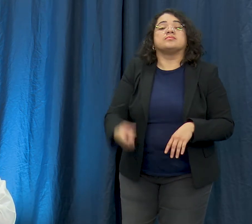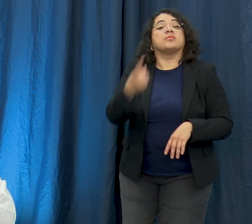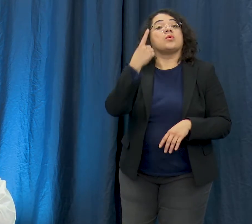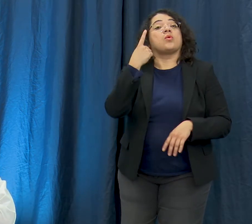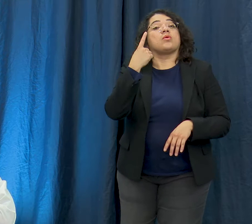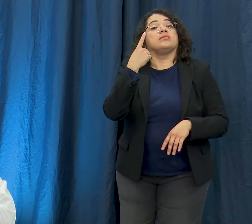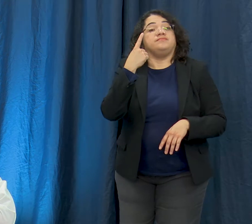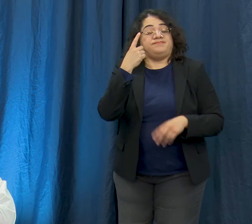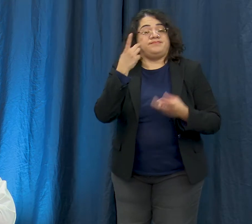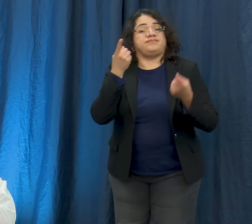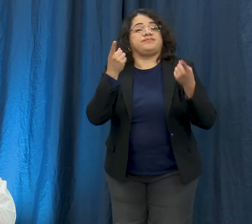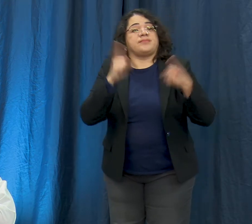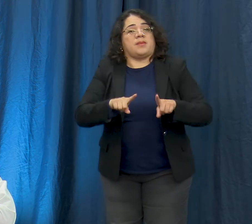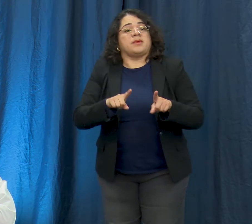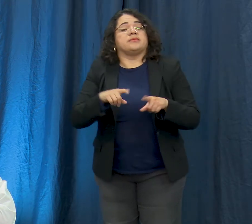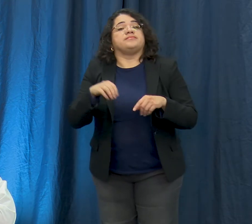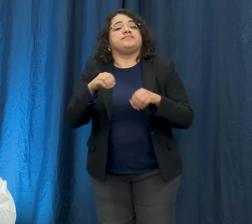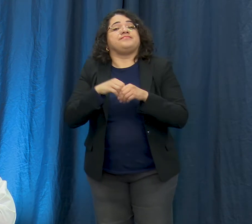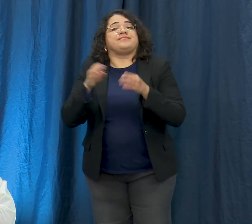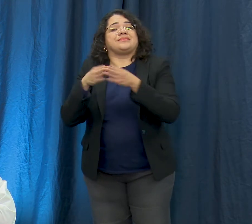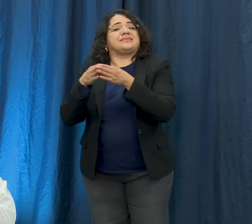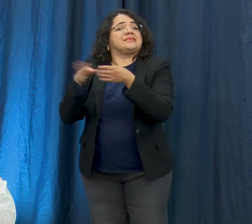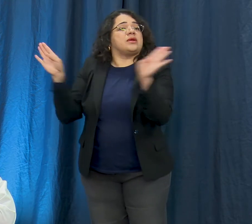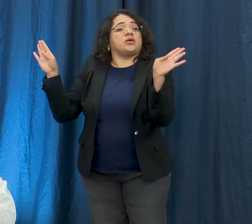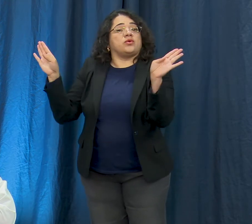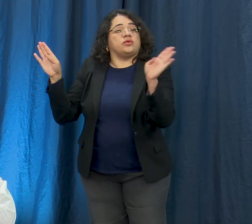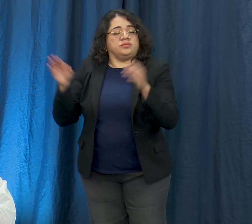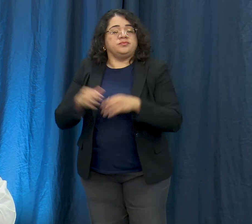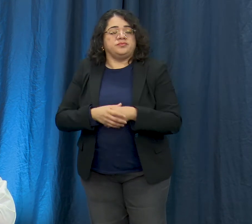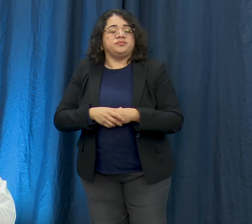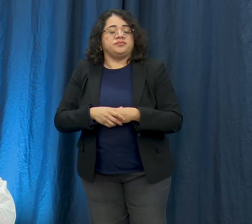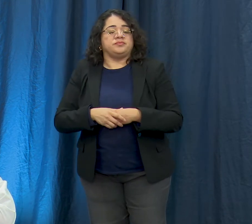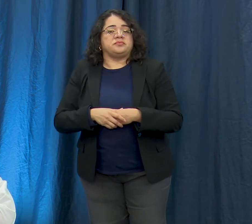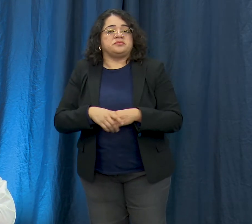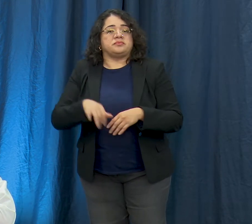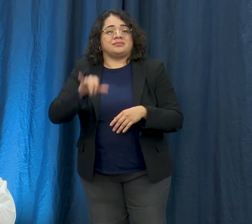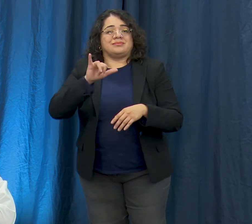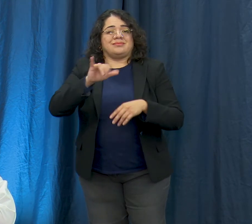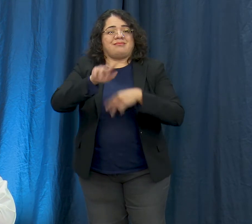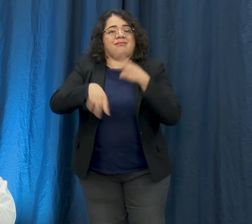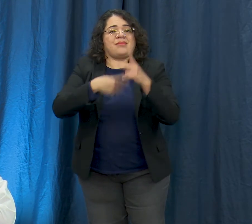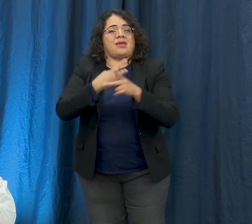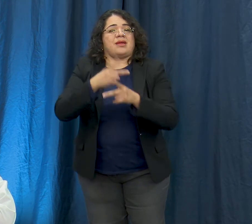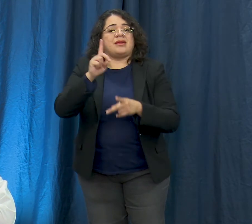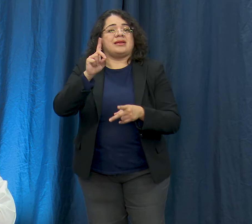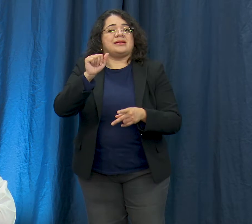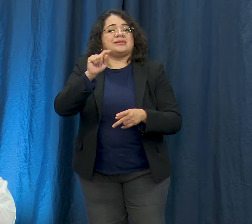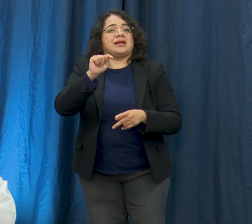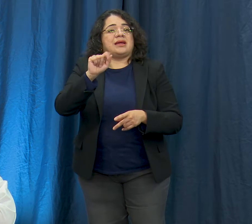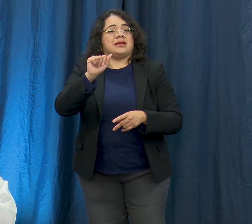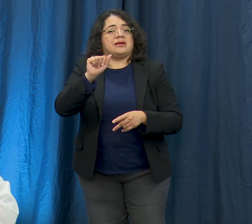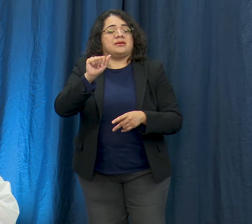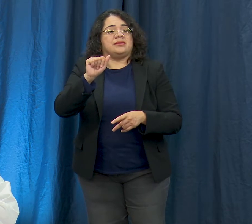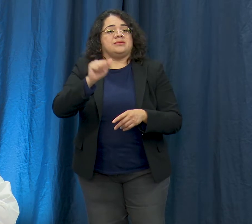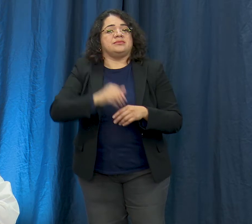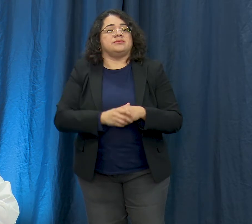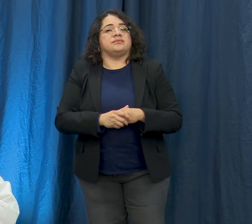in general has been an issue for this type of data has been just getting